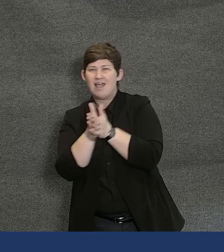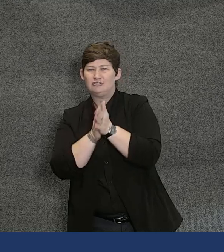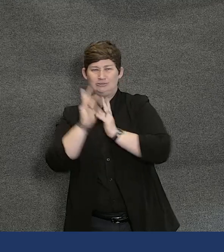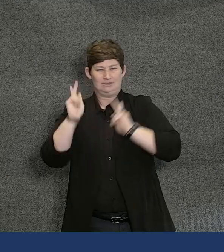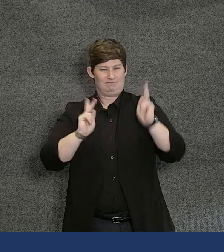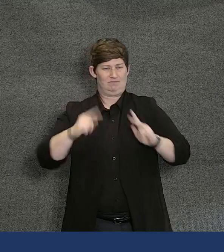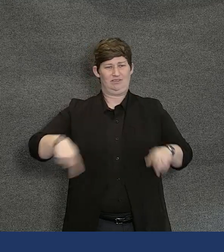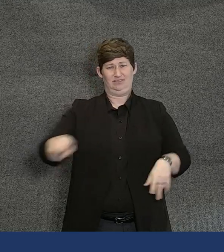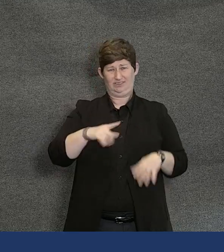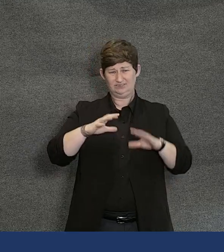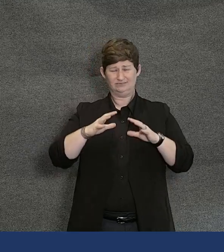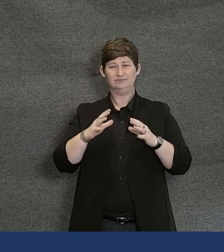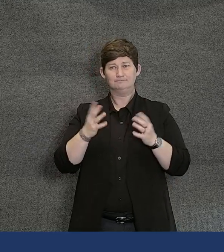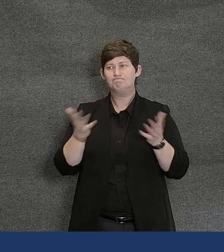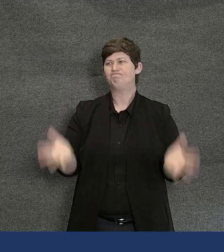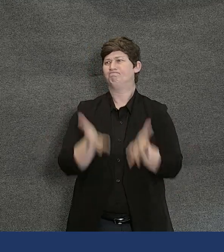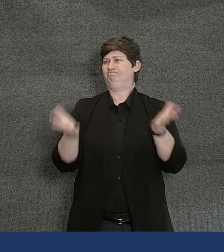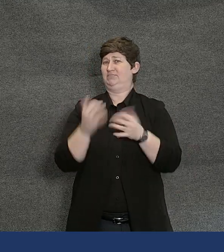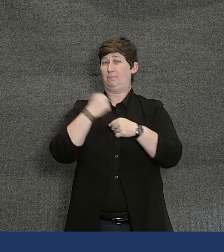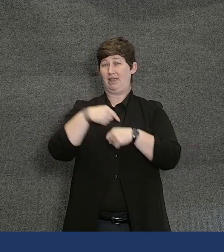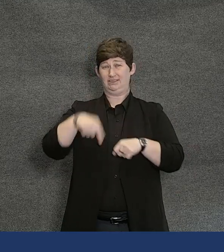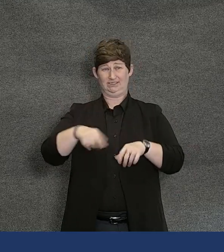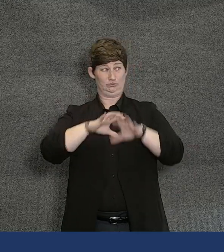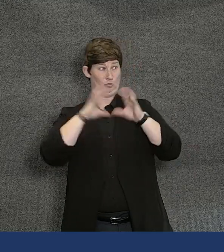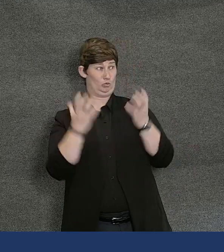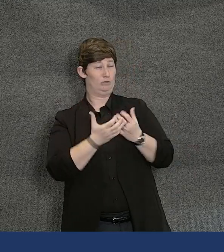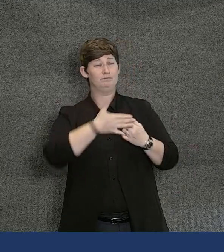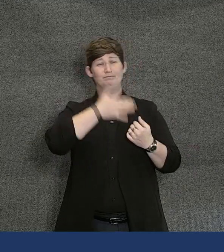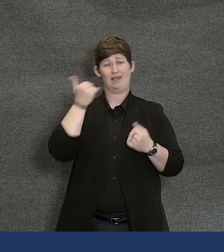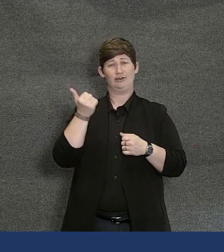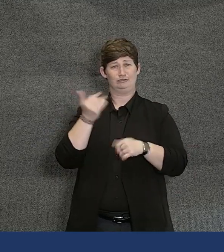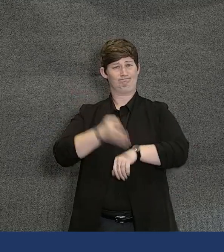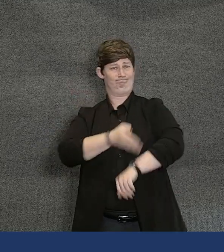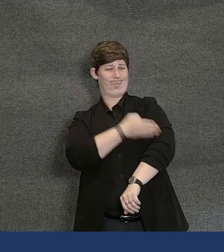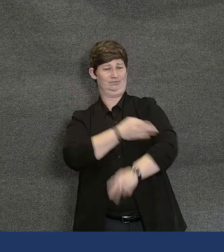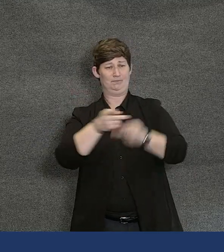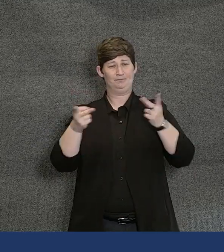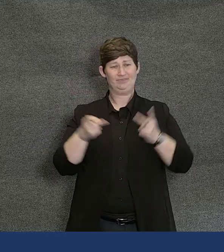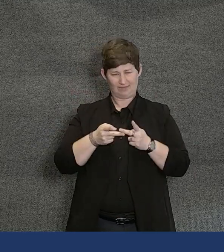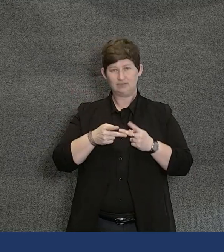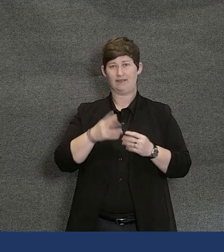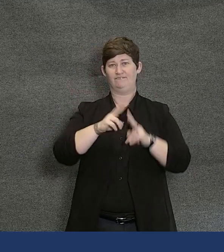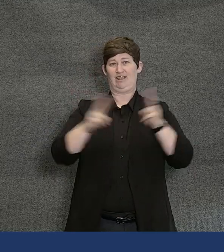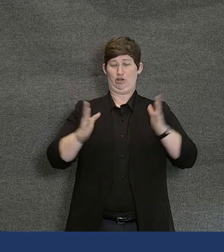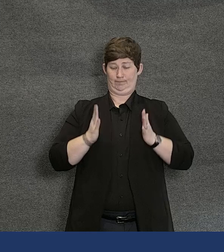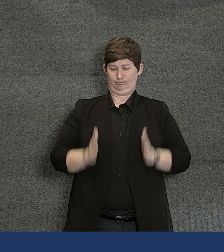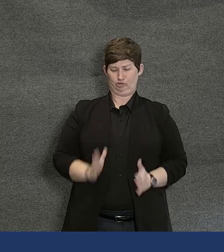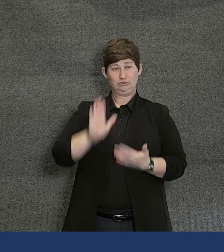focusing on that very person-centered approach. And I'm honored to be able to work